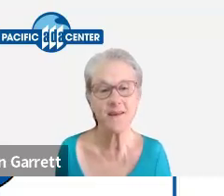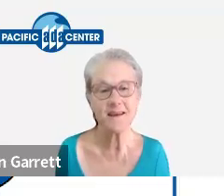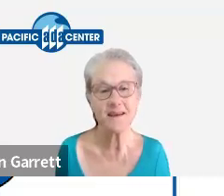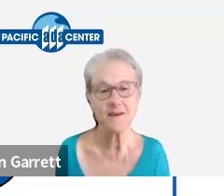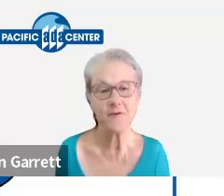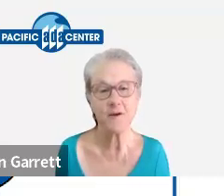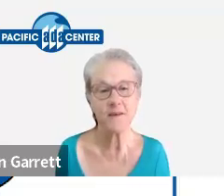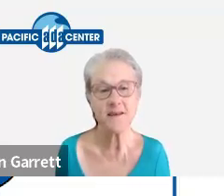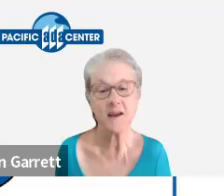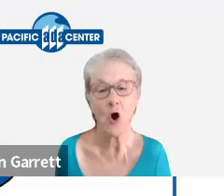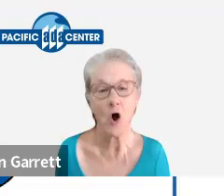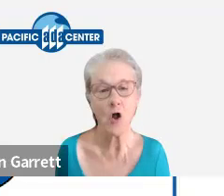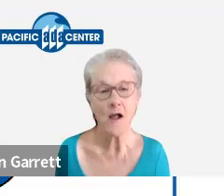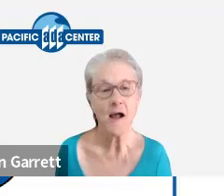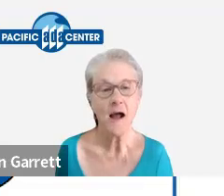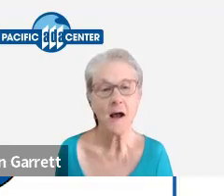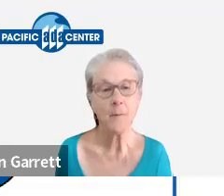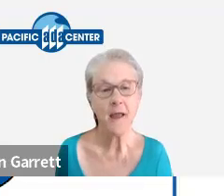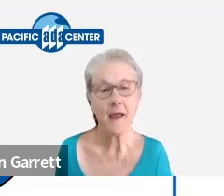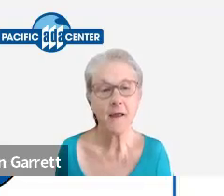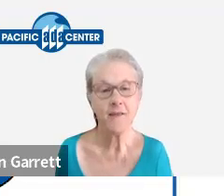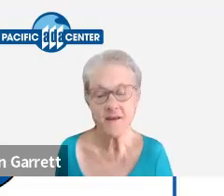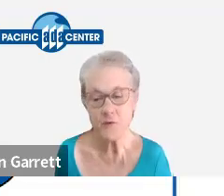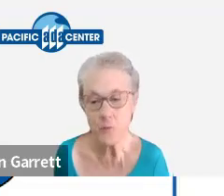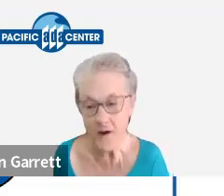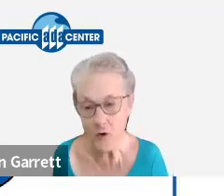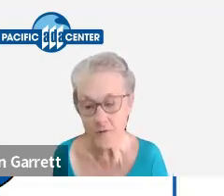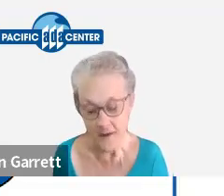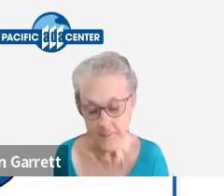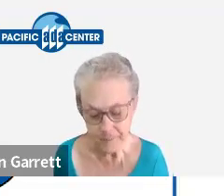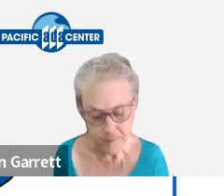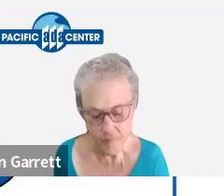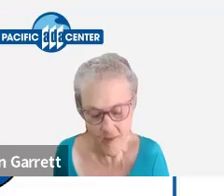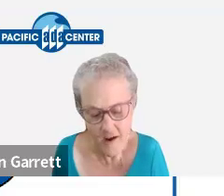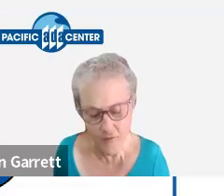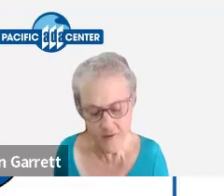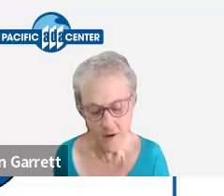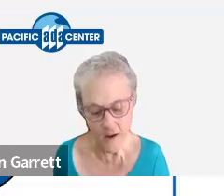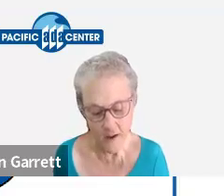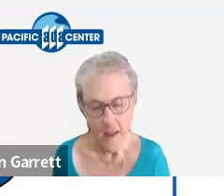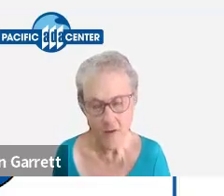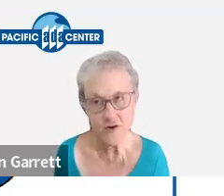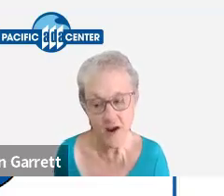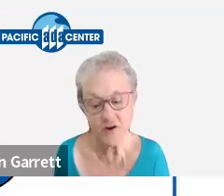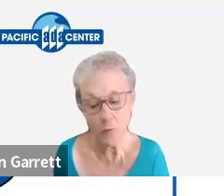this is in front of the City Hall. This was where the Health, Education